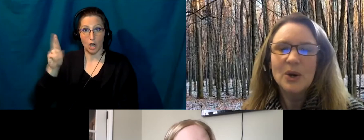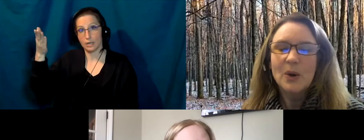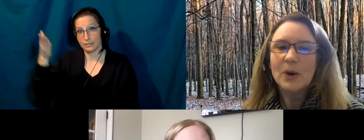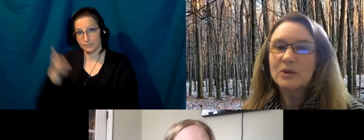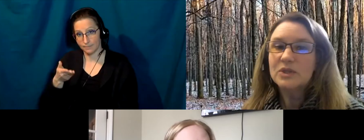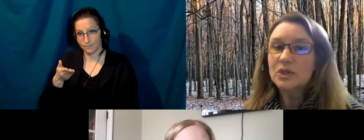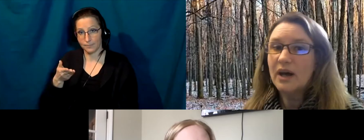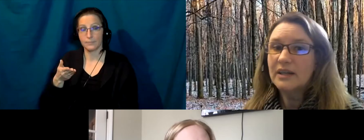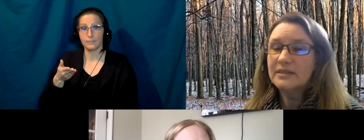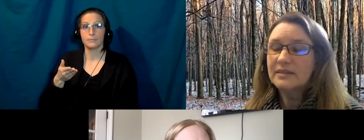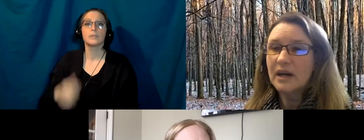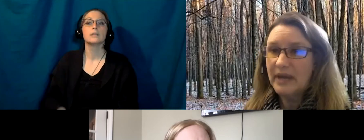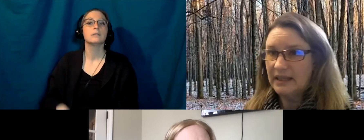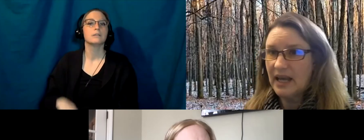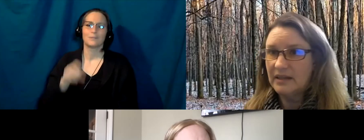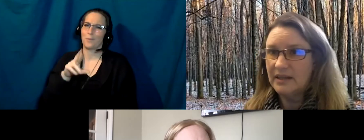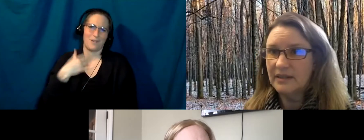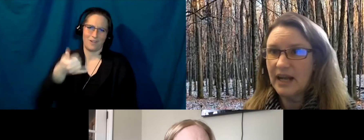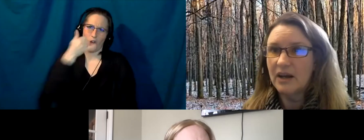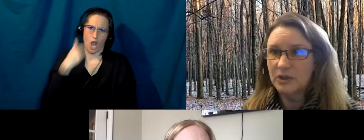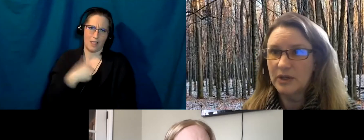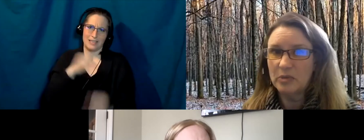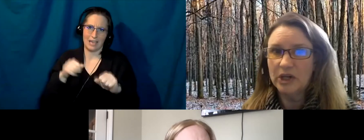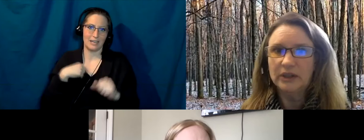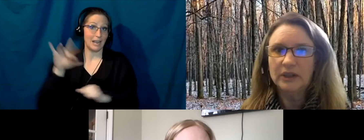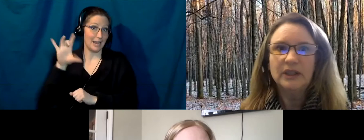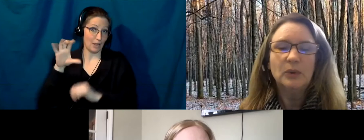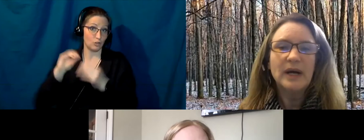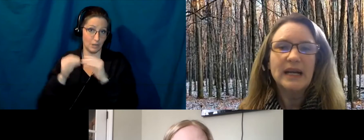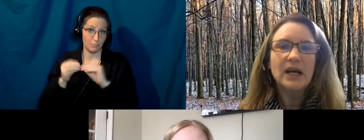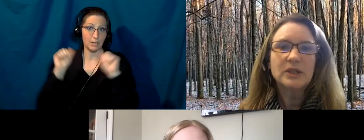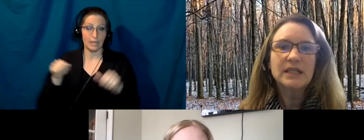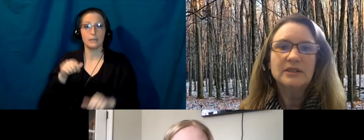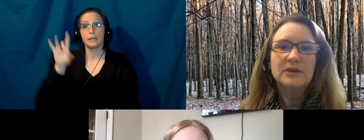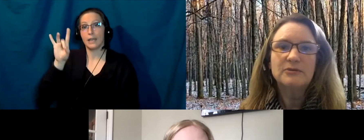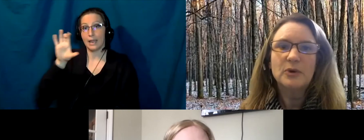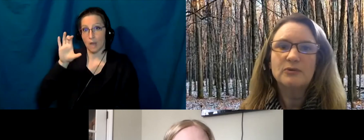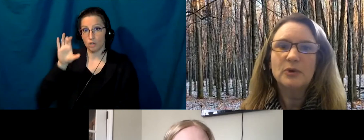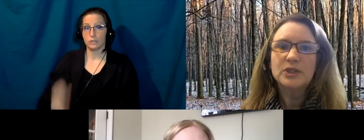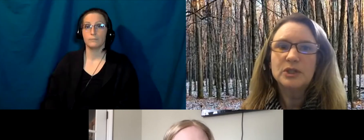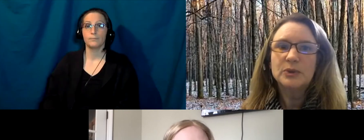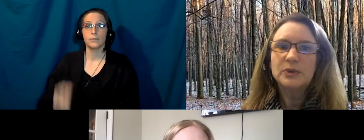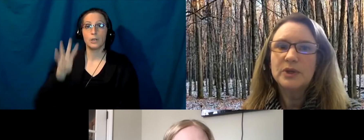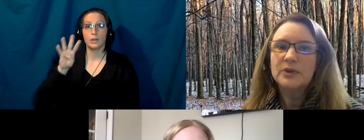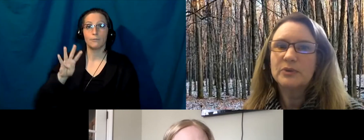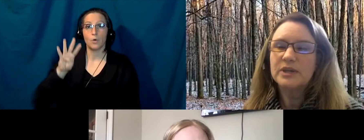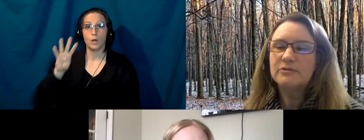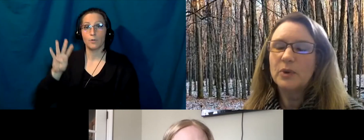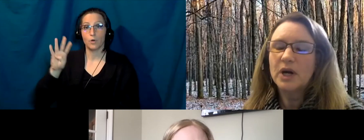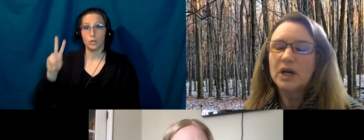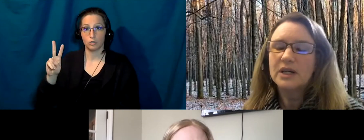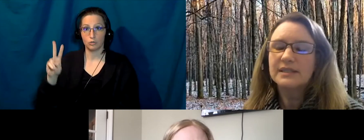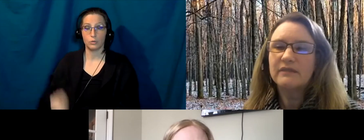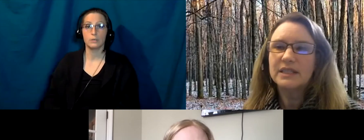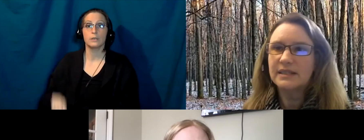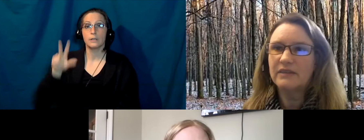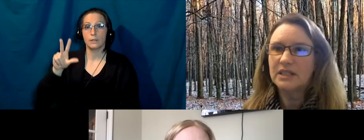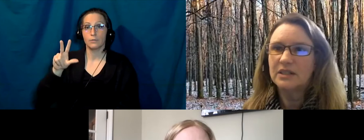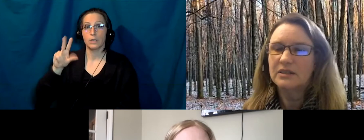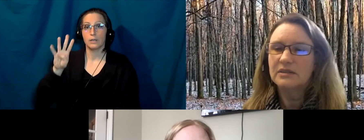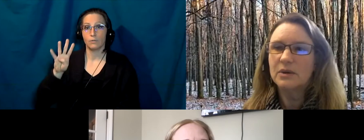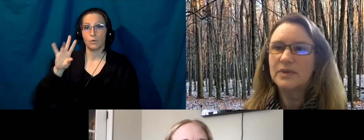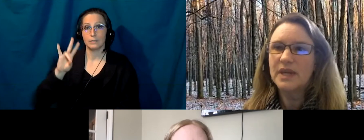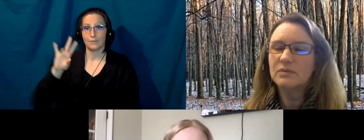or you can just call us, our main line. It's an 800 number. 1-800-442-3477 So they can reach us